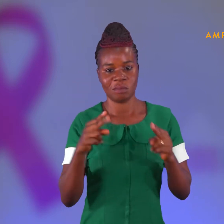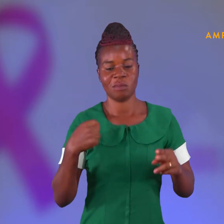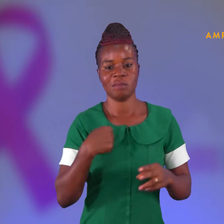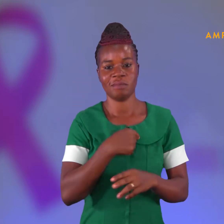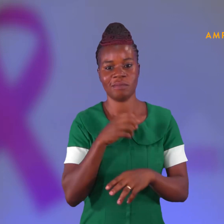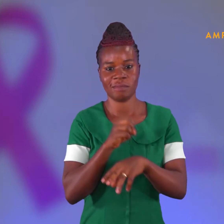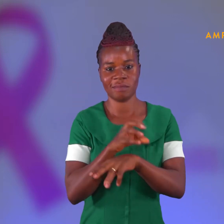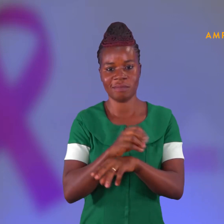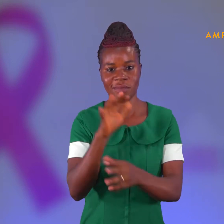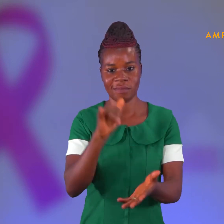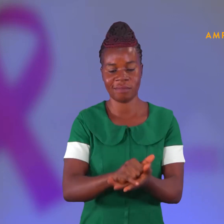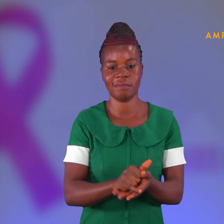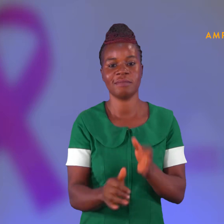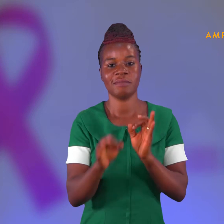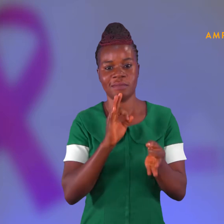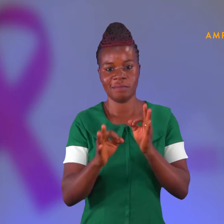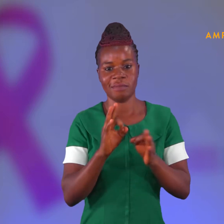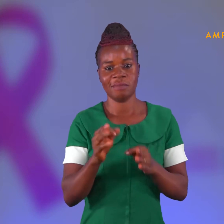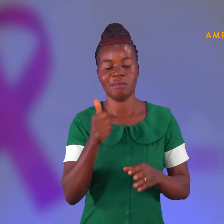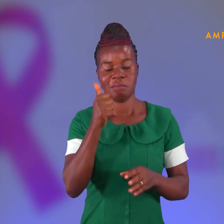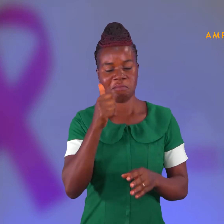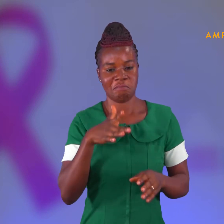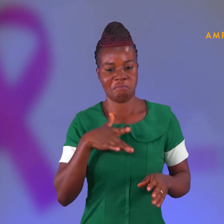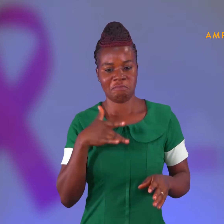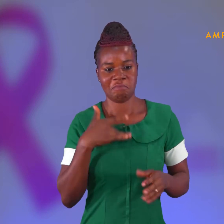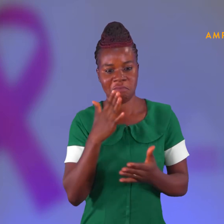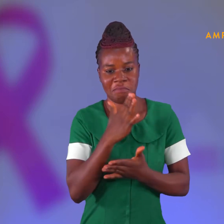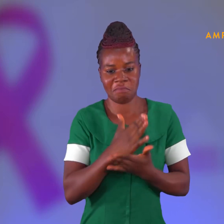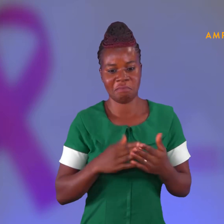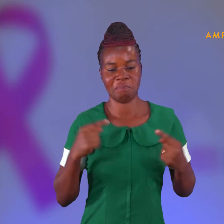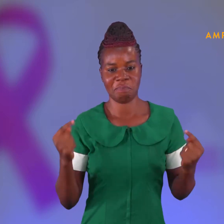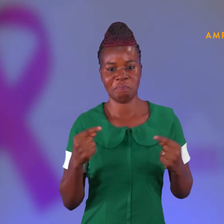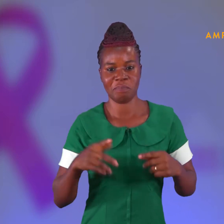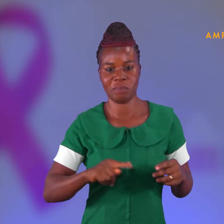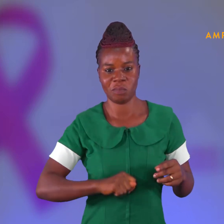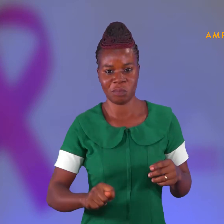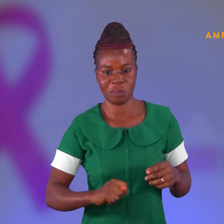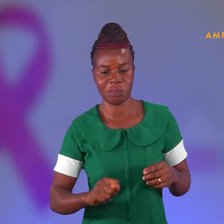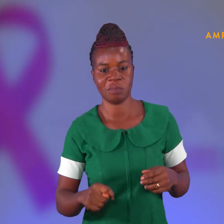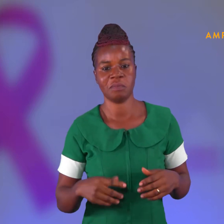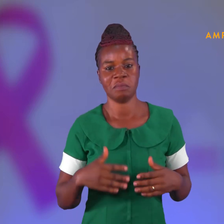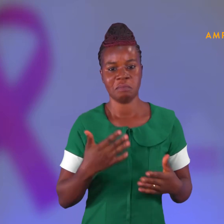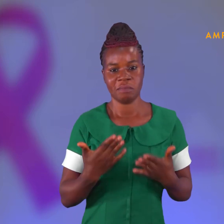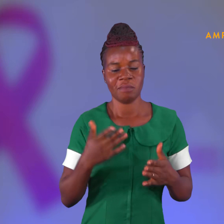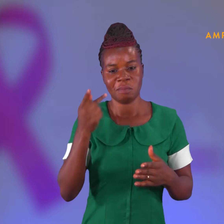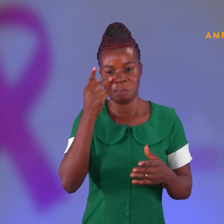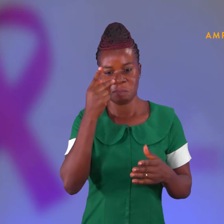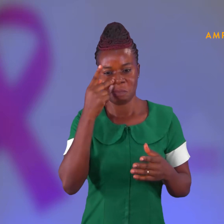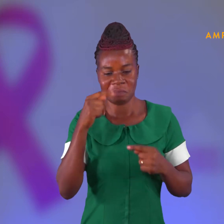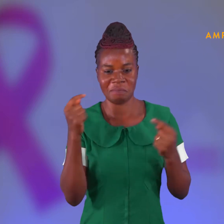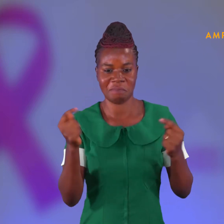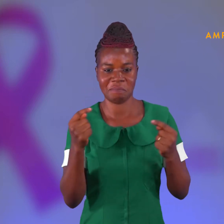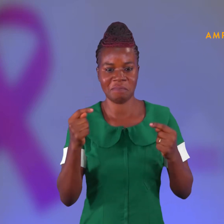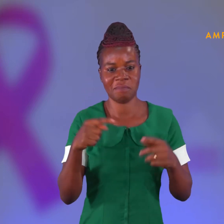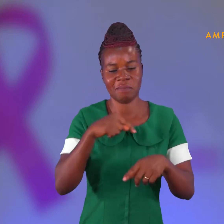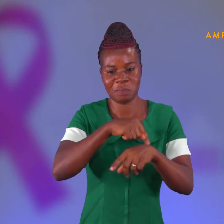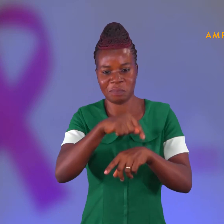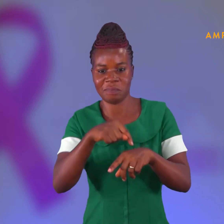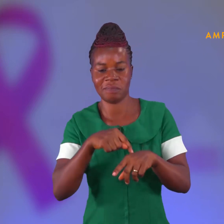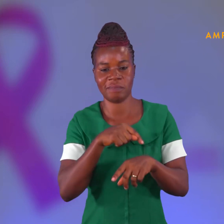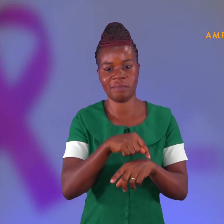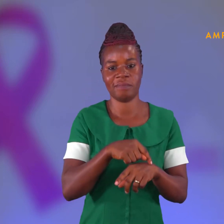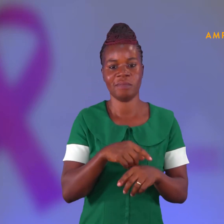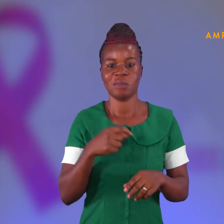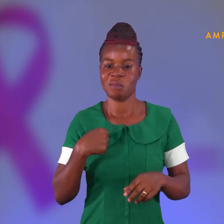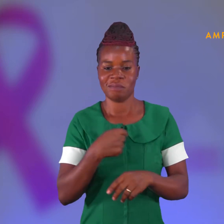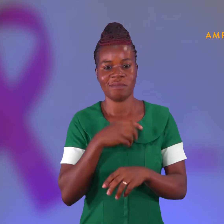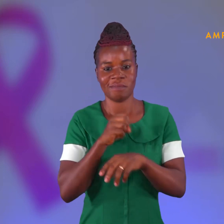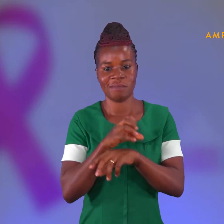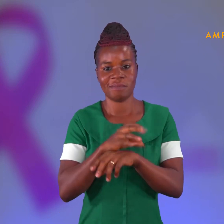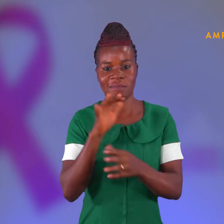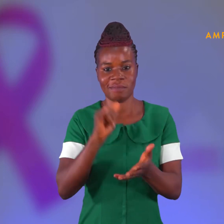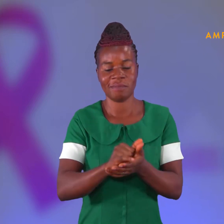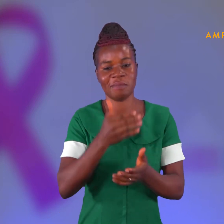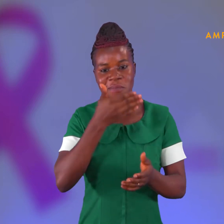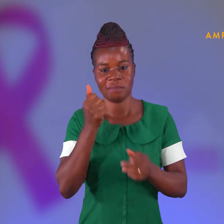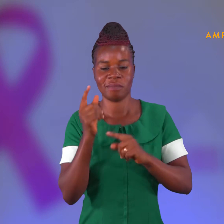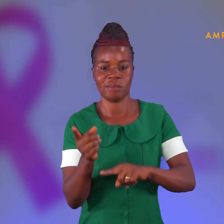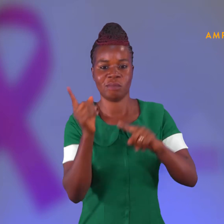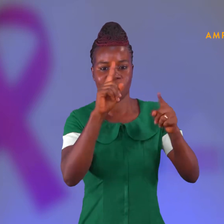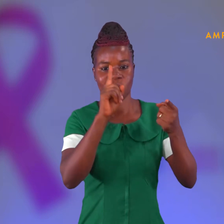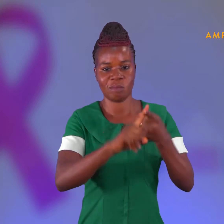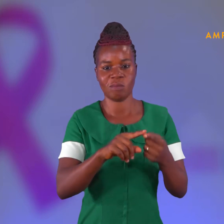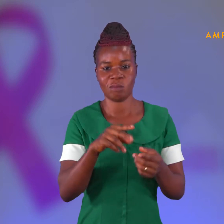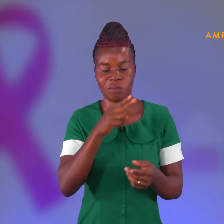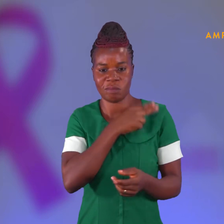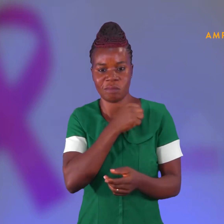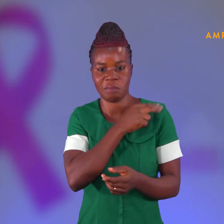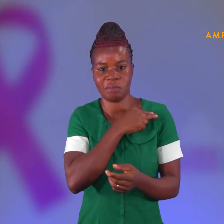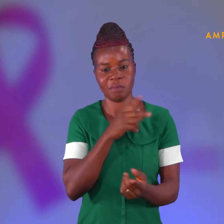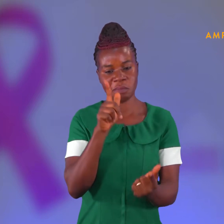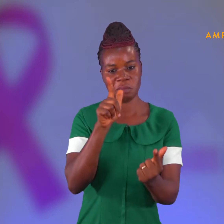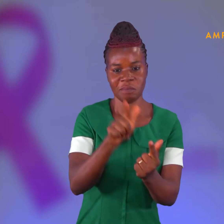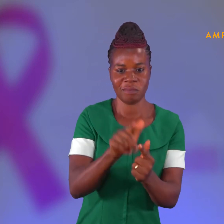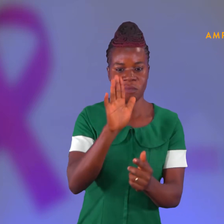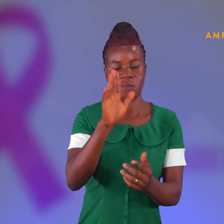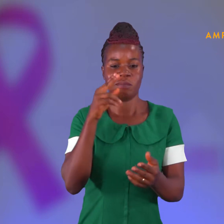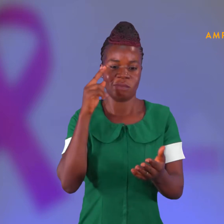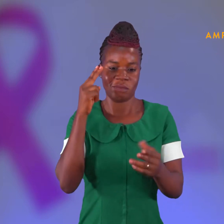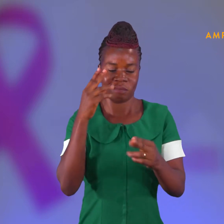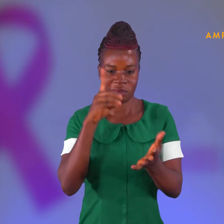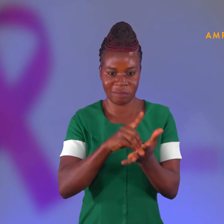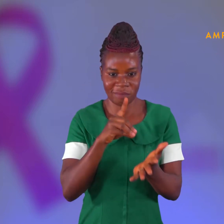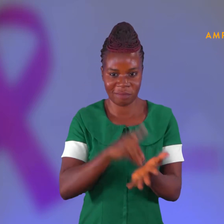So, it is advisable that if you feel some pains while urinating, sores around the genitals, or suspect of being infected, you should visit the hospital and consult a doctor